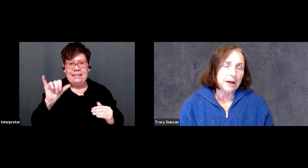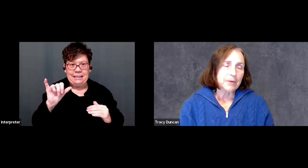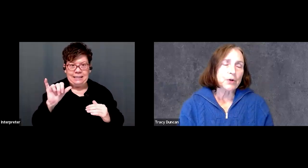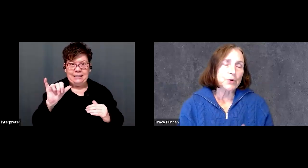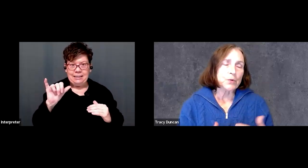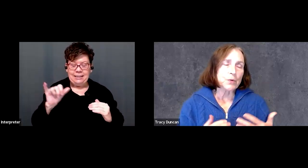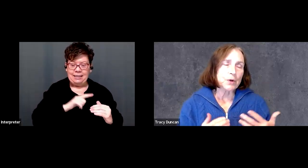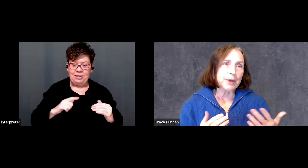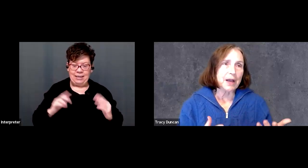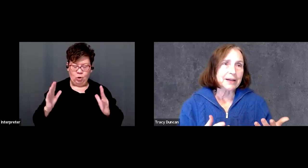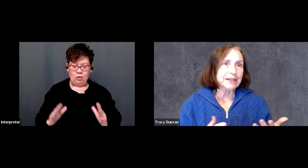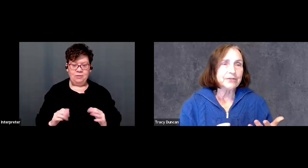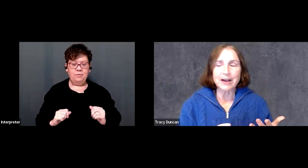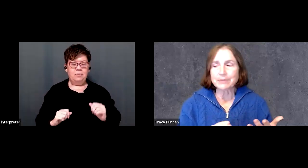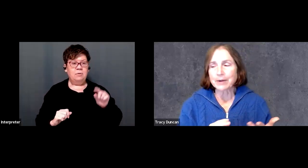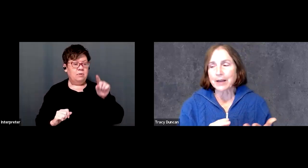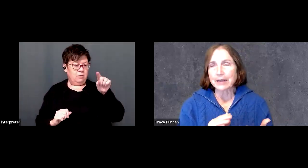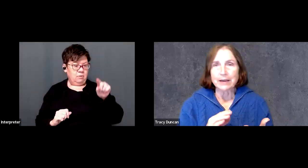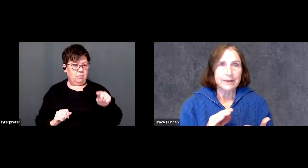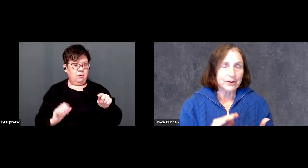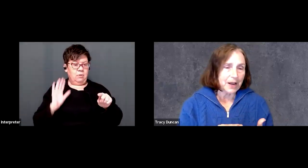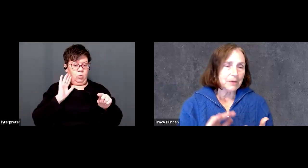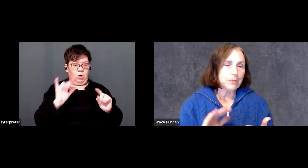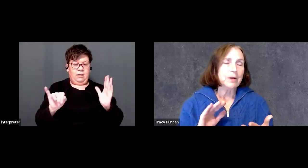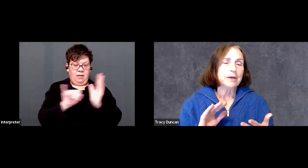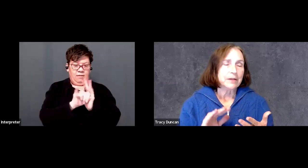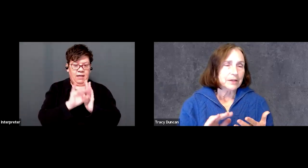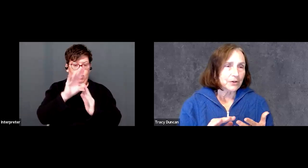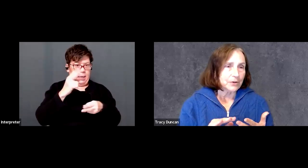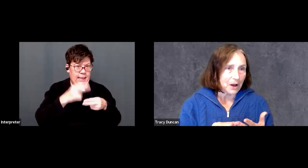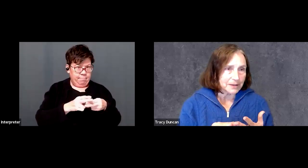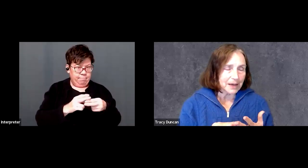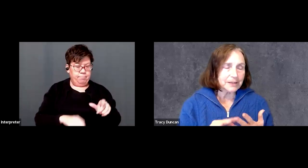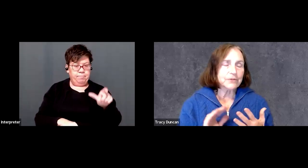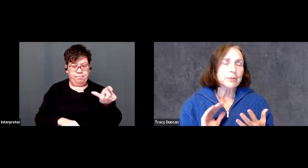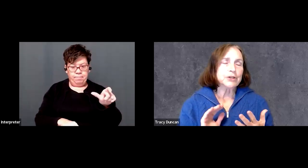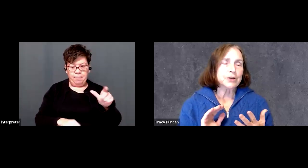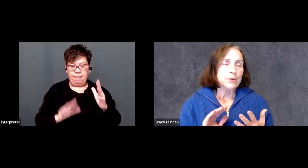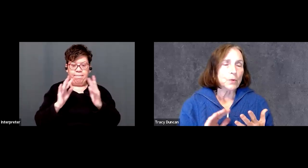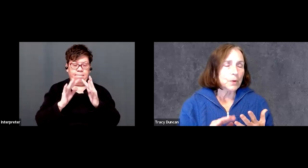uh... who will be identified by their name, their contact information,